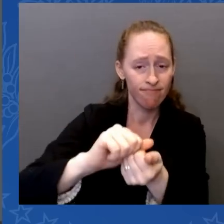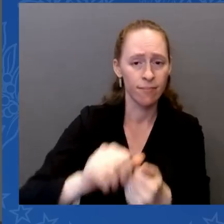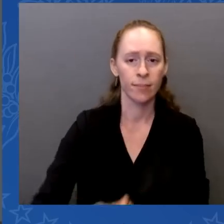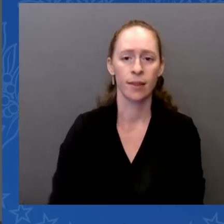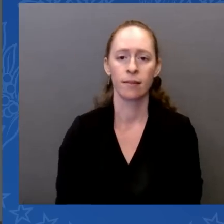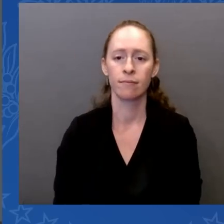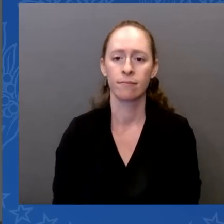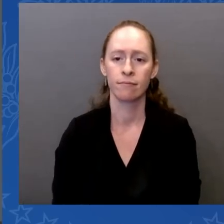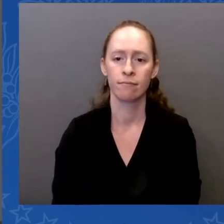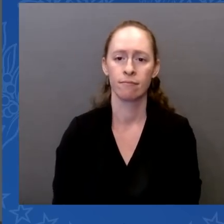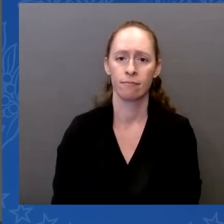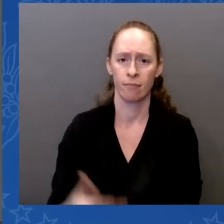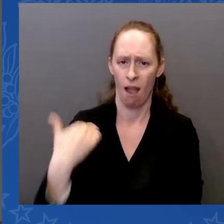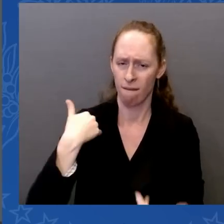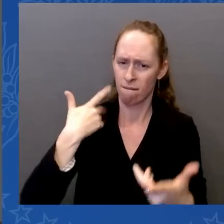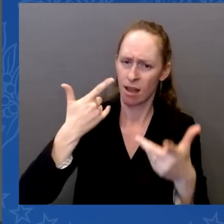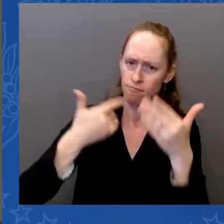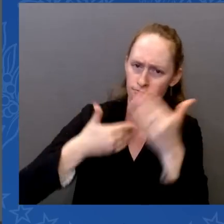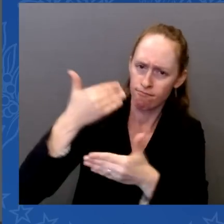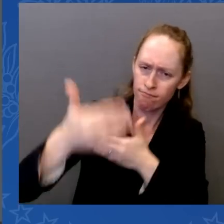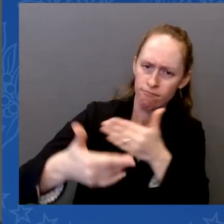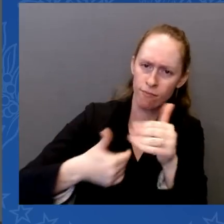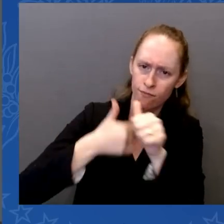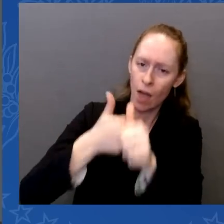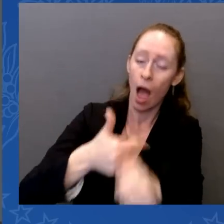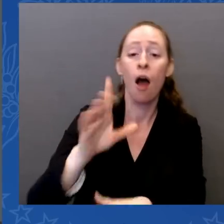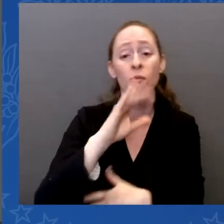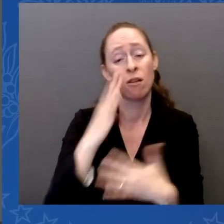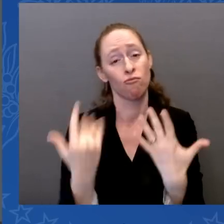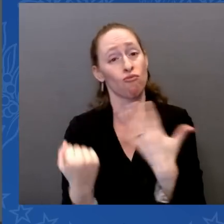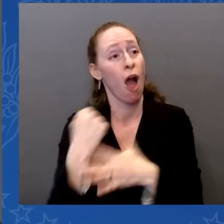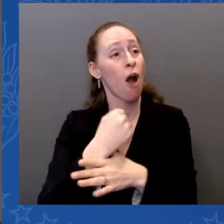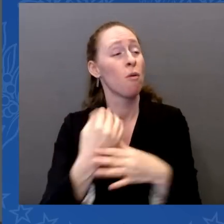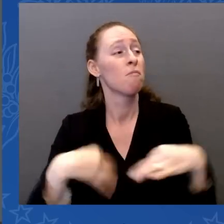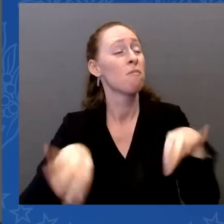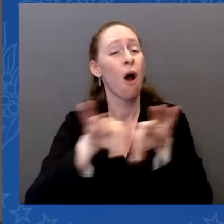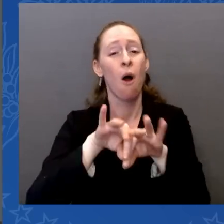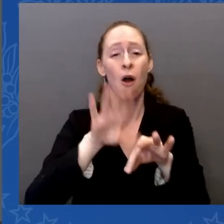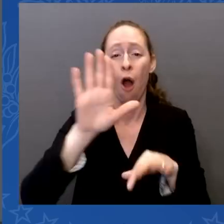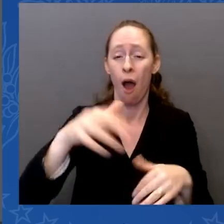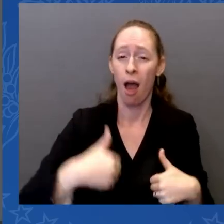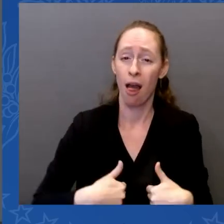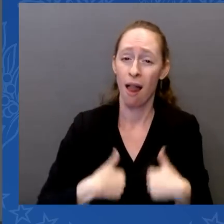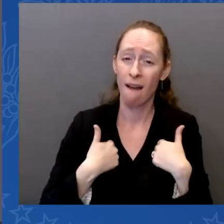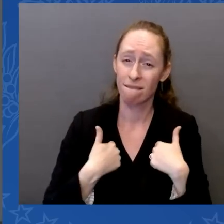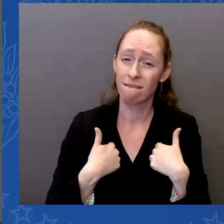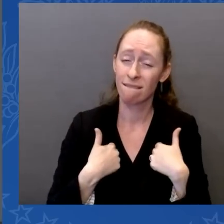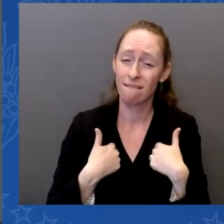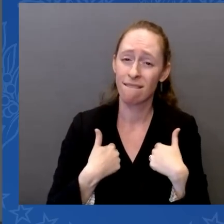And I know our hearts are with everyone who will feel the effects of this storm. And we'll be with you every step of the way.